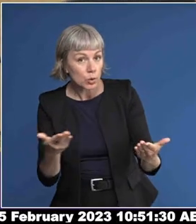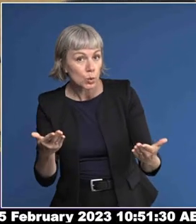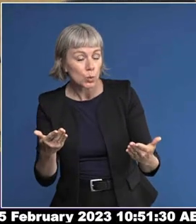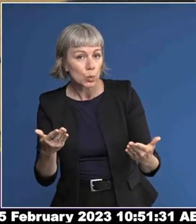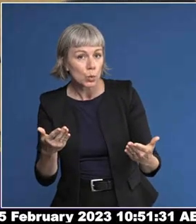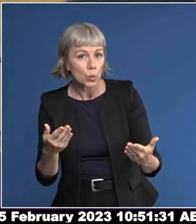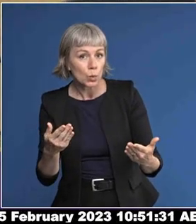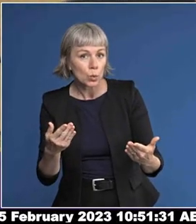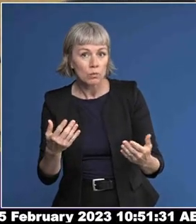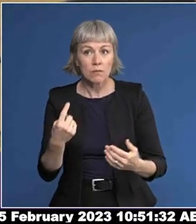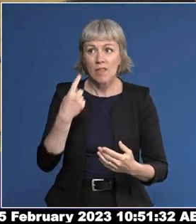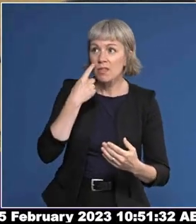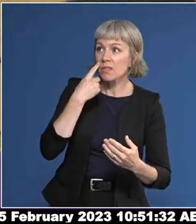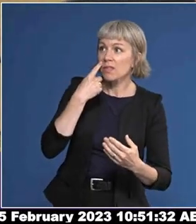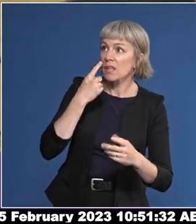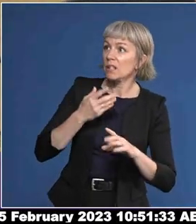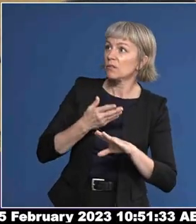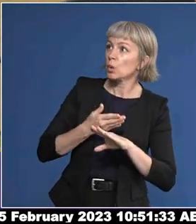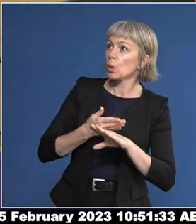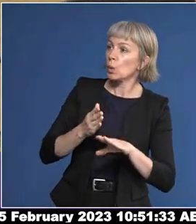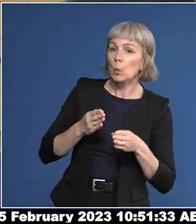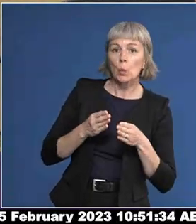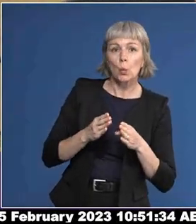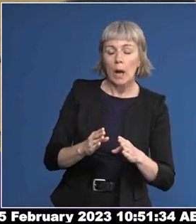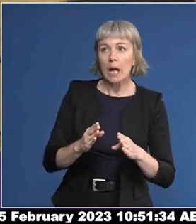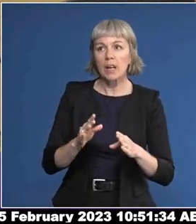funded or is it just part of the broader sort of operations?